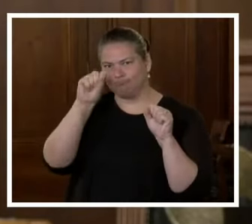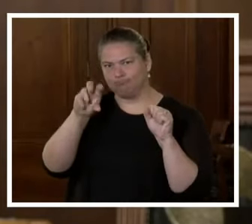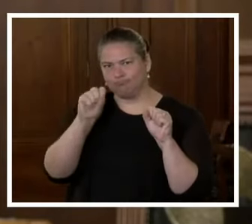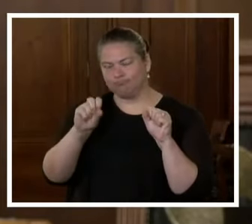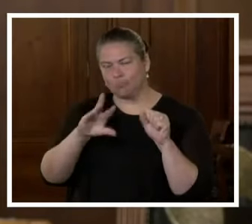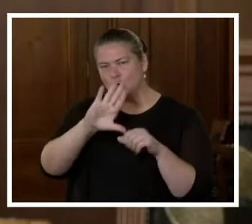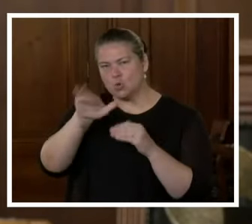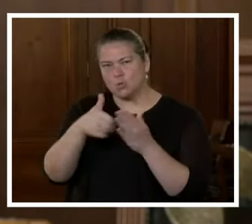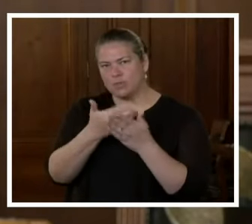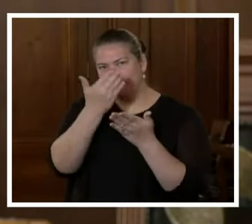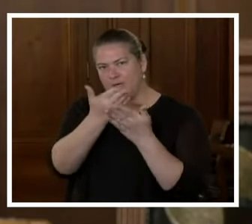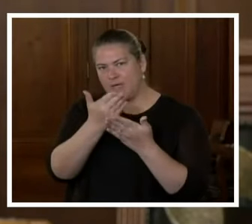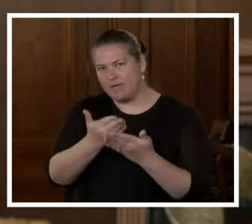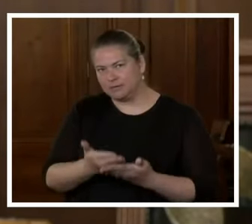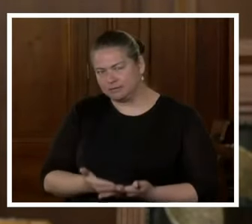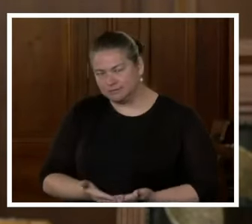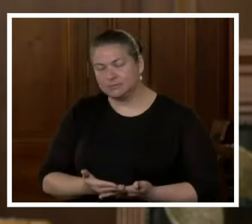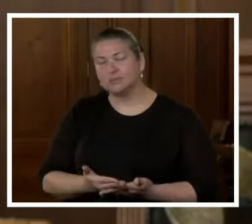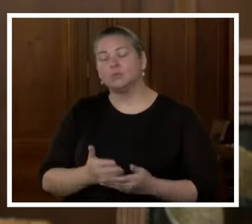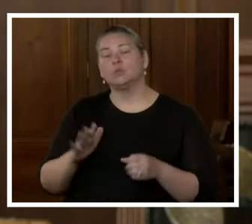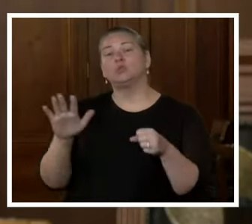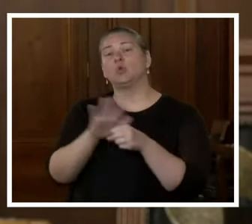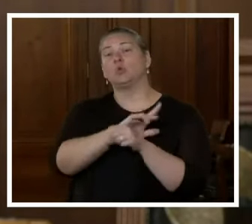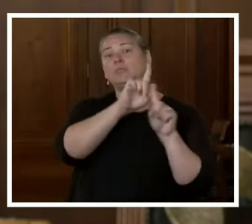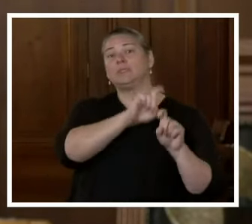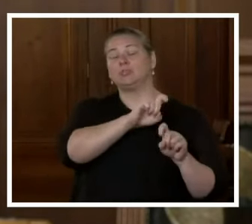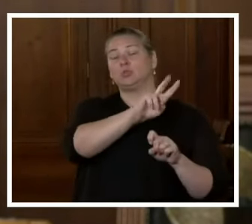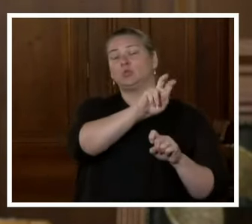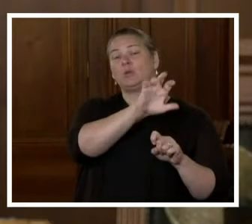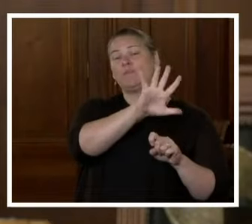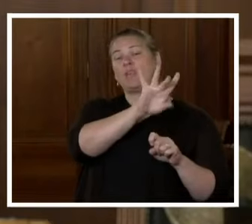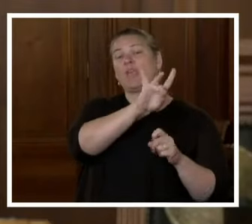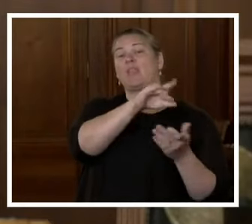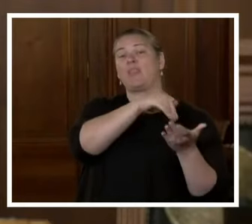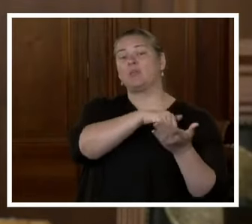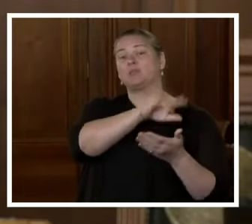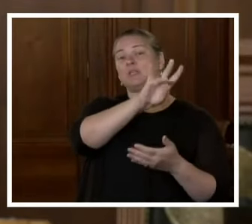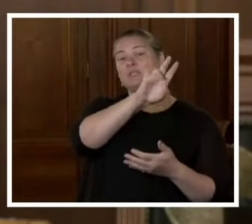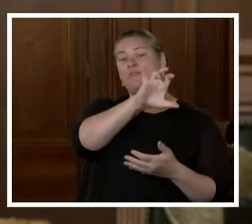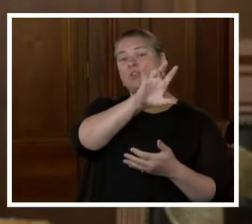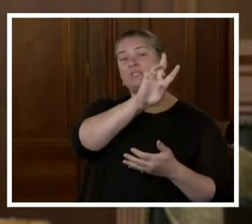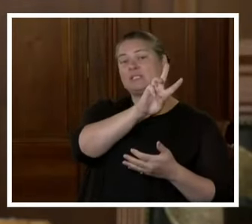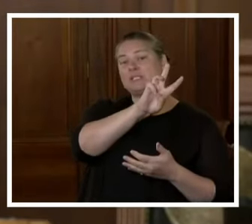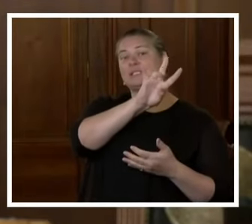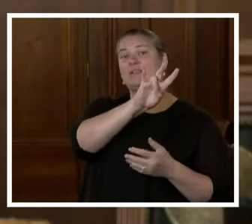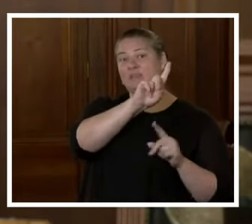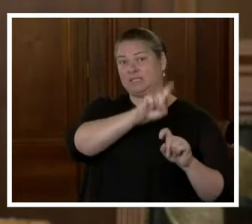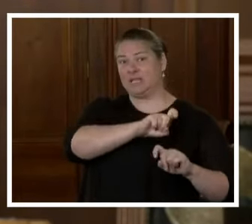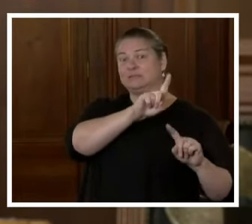ARE CONTINUING TO INCREASE. THAT'S A POSITIVE. THAT MEANS THAT IF WE CAN